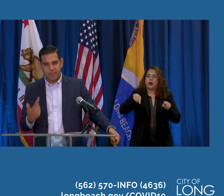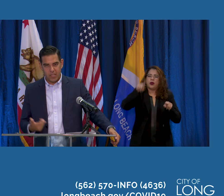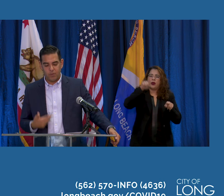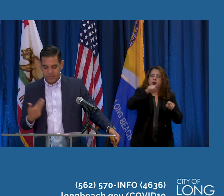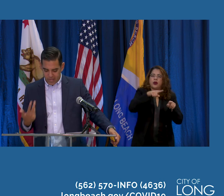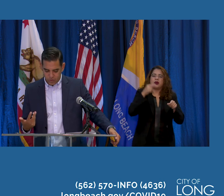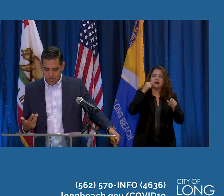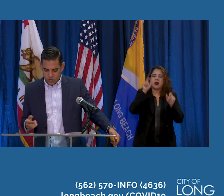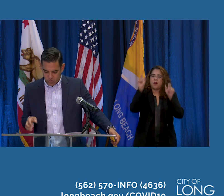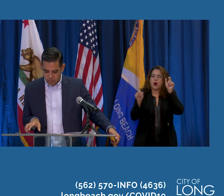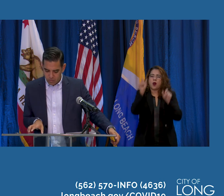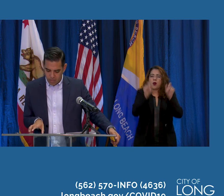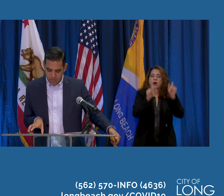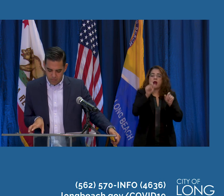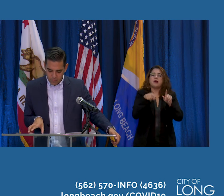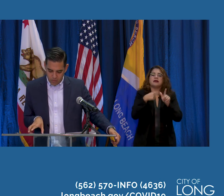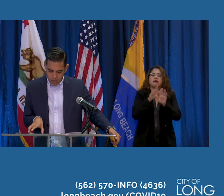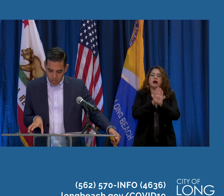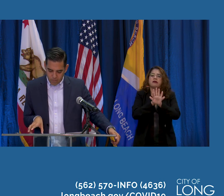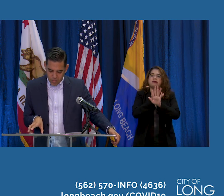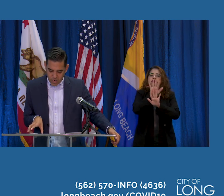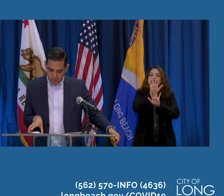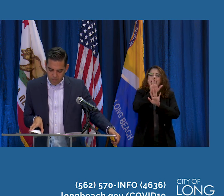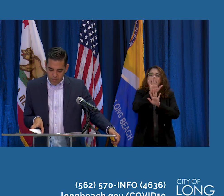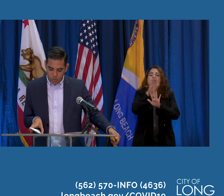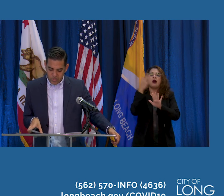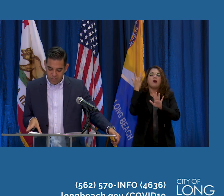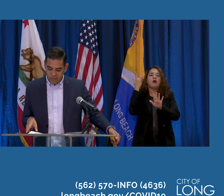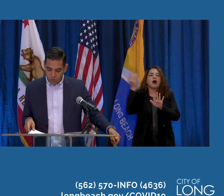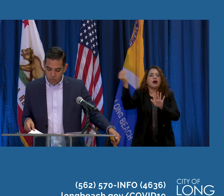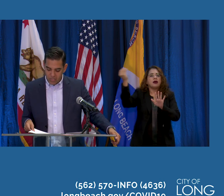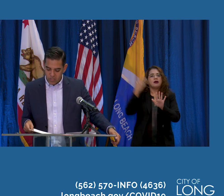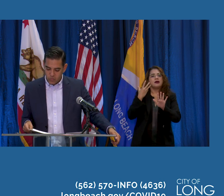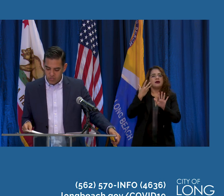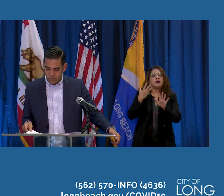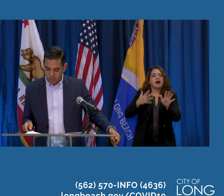made available and that changes sometimes but we're seeing fewer residents with severe